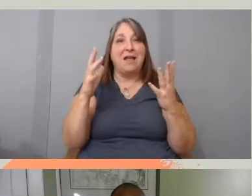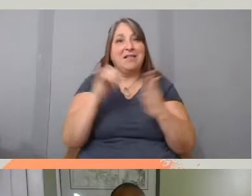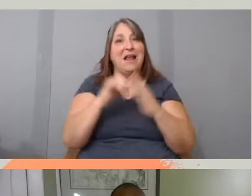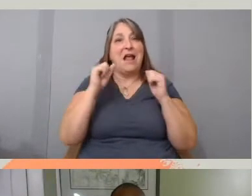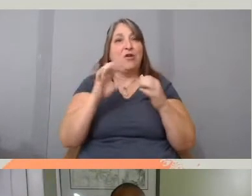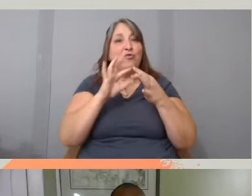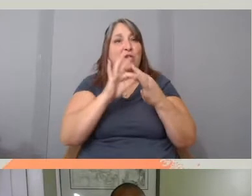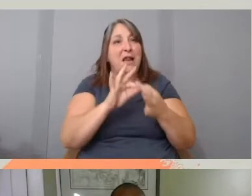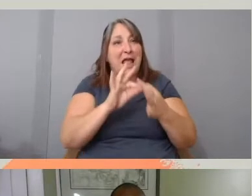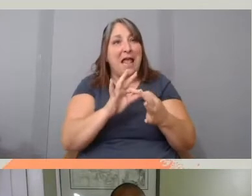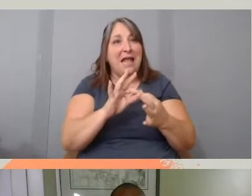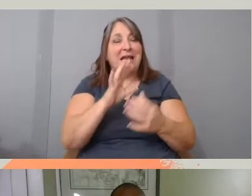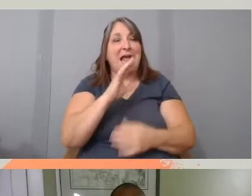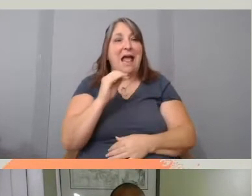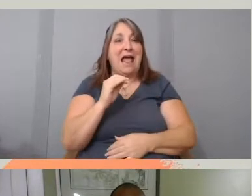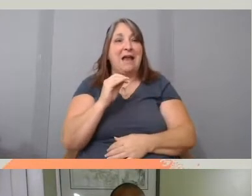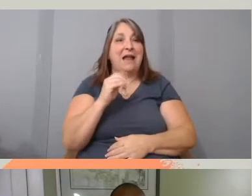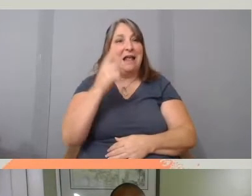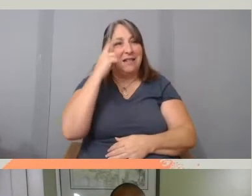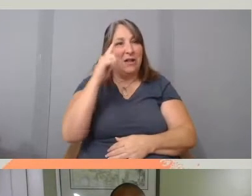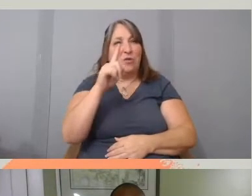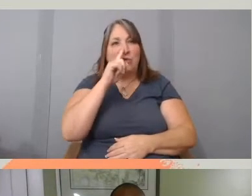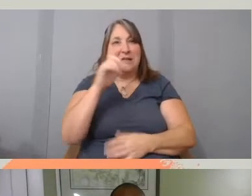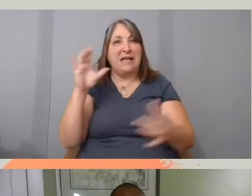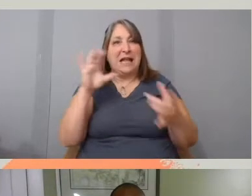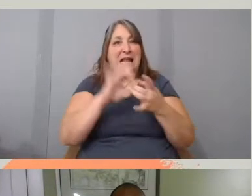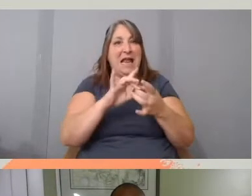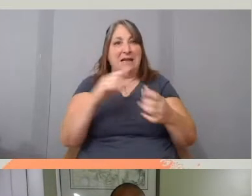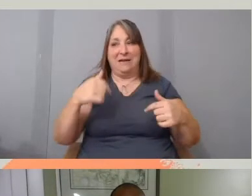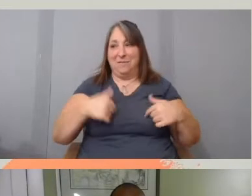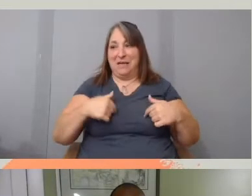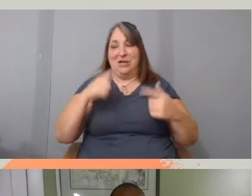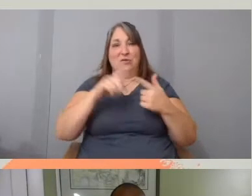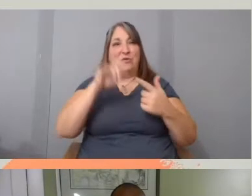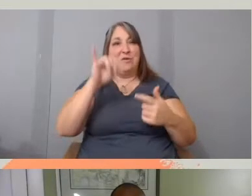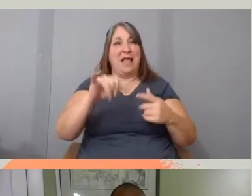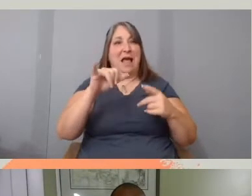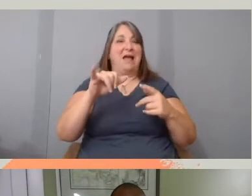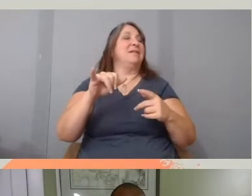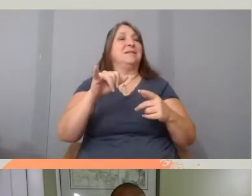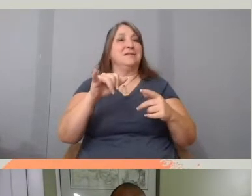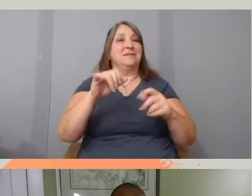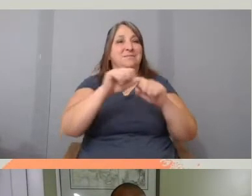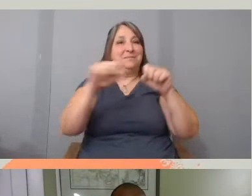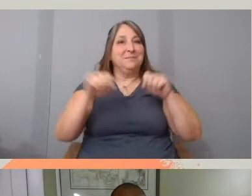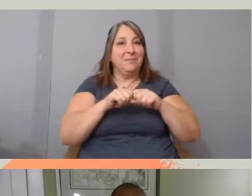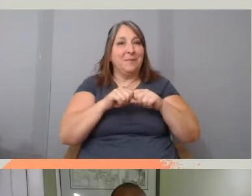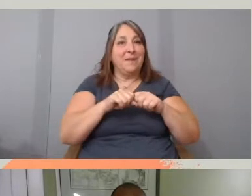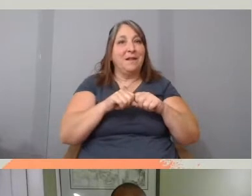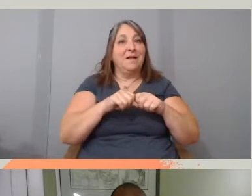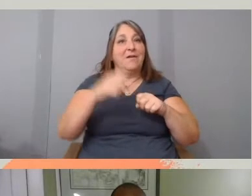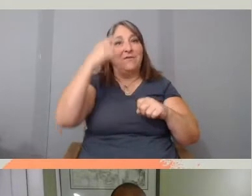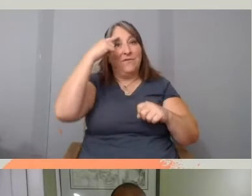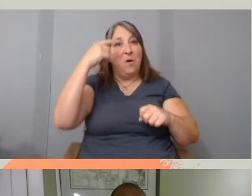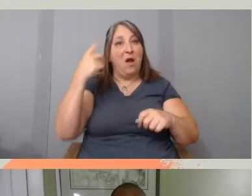and I think really connected me to that space. So for us, you know, while we're not from the community,